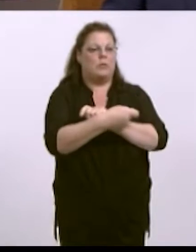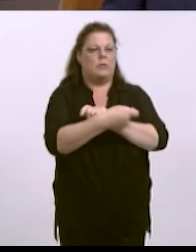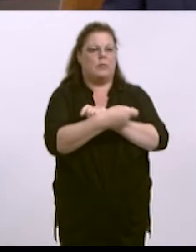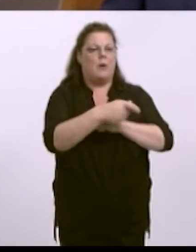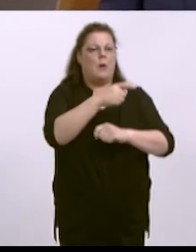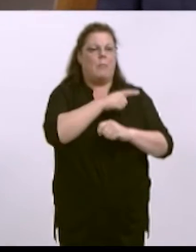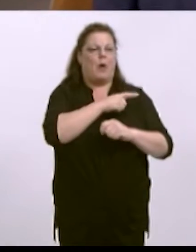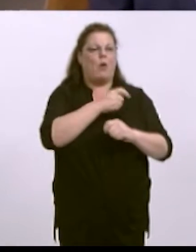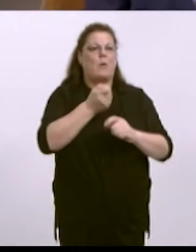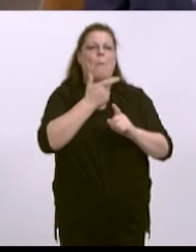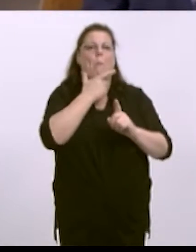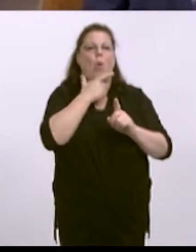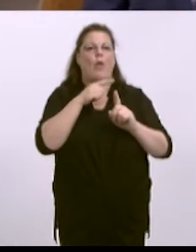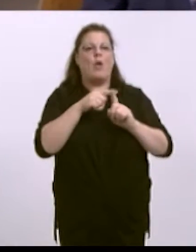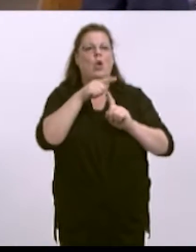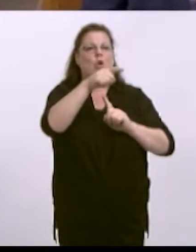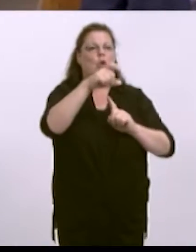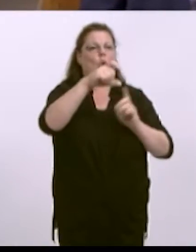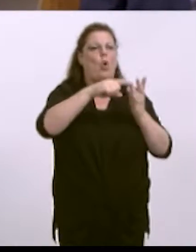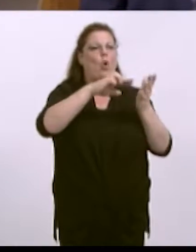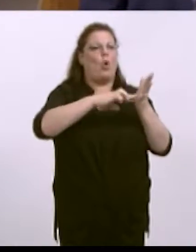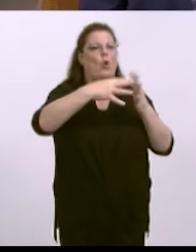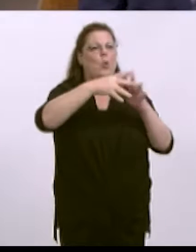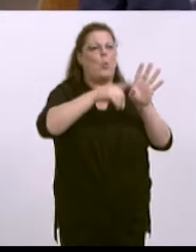between Merthyr Tydfil and the Conwy valley railway that is run by the Welsh Government